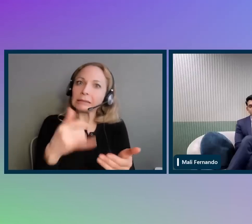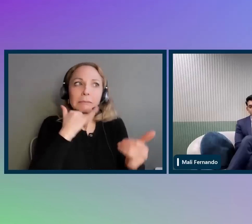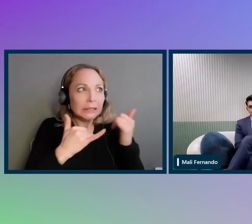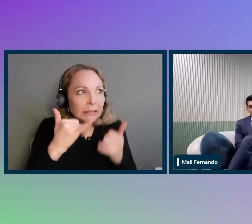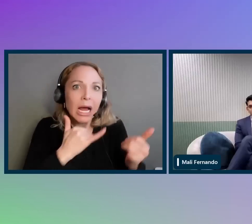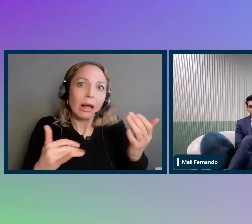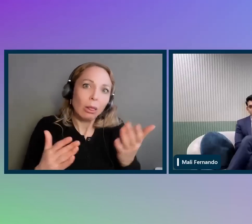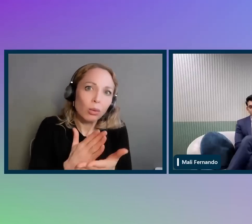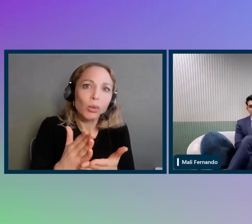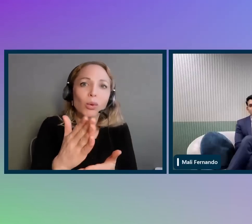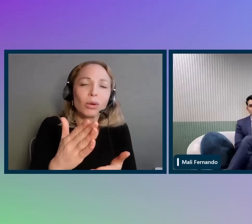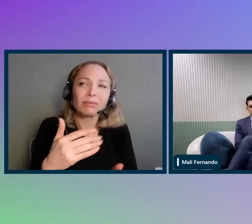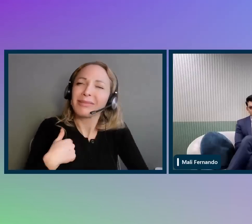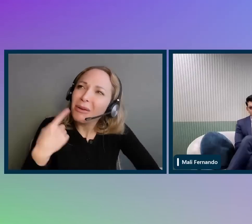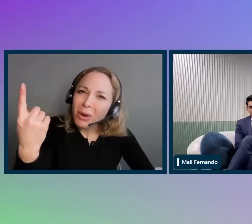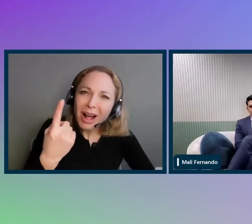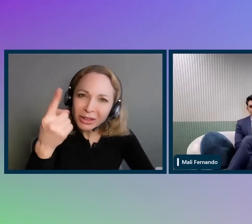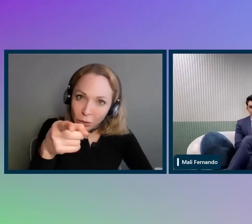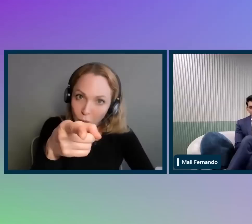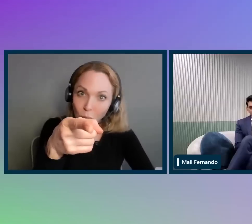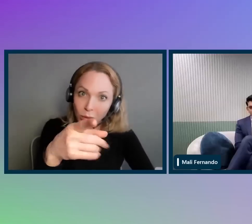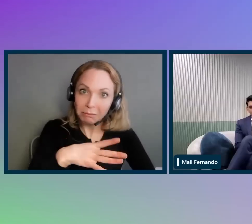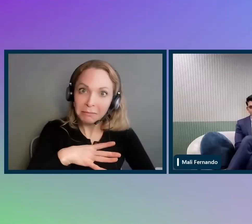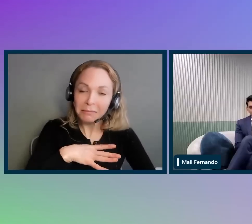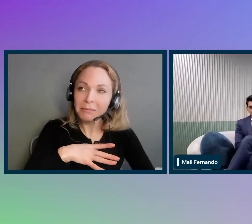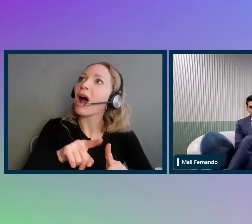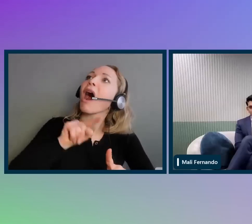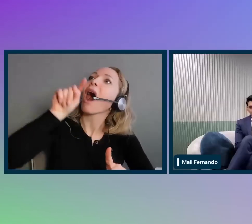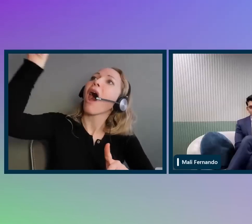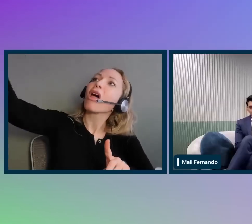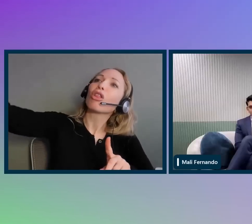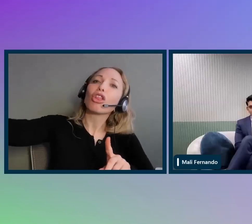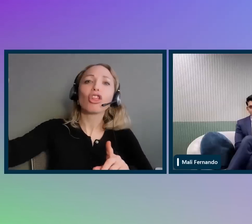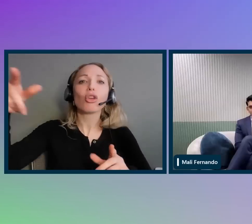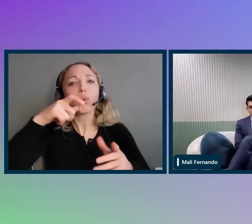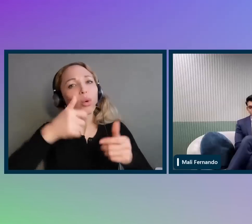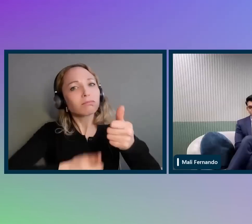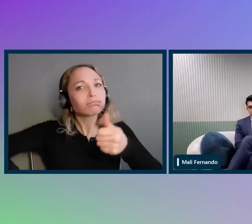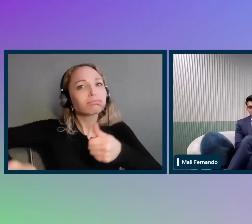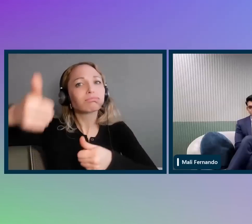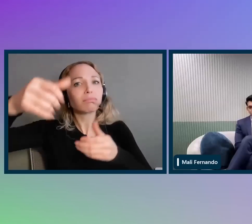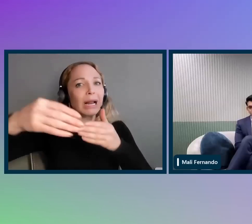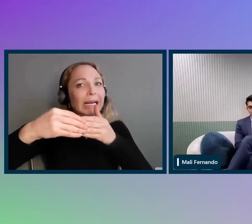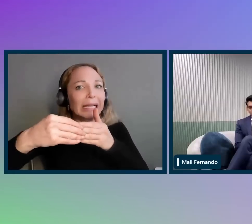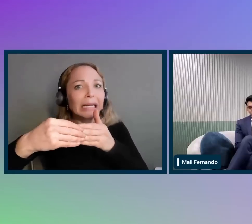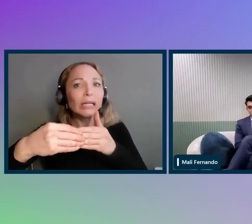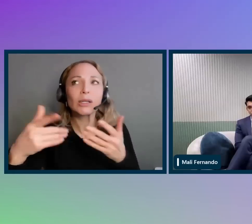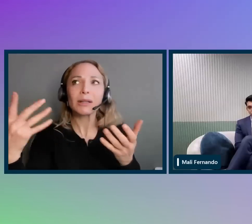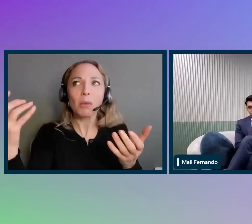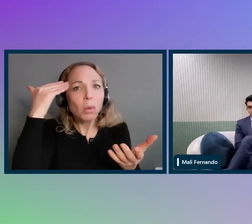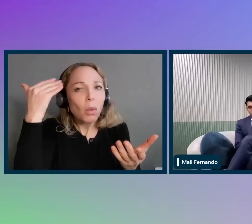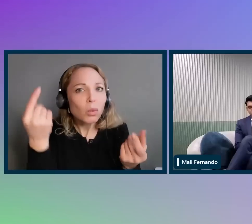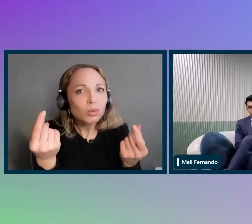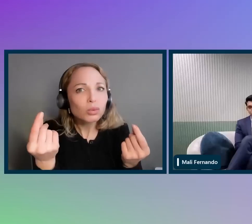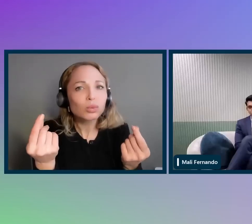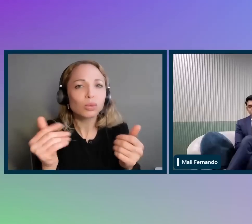or are simply looking to get reinvigorated or energized, are there things that you can share with them